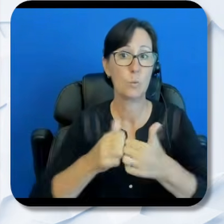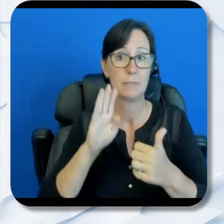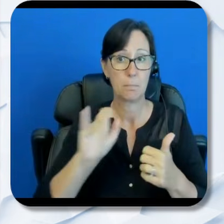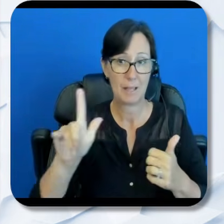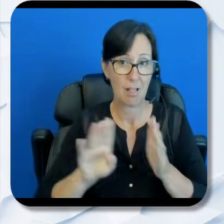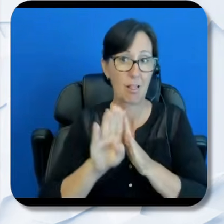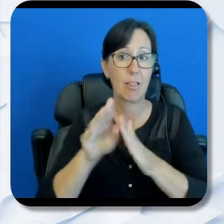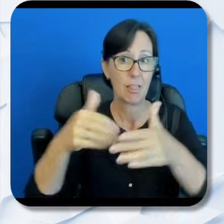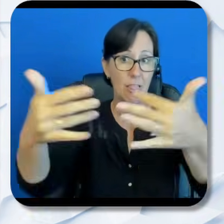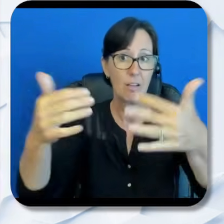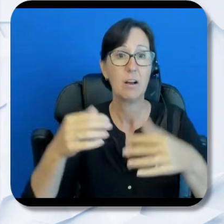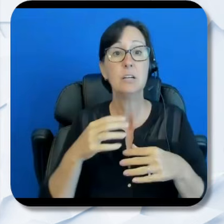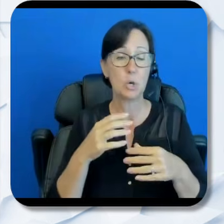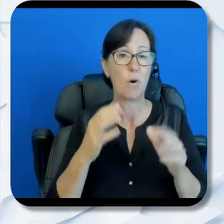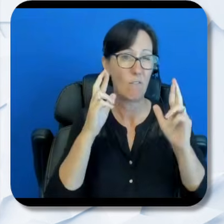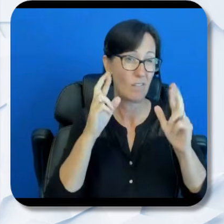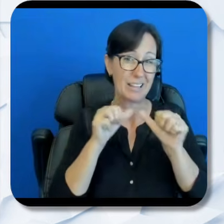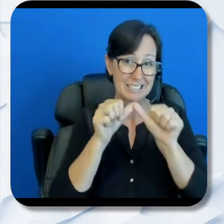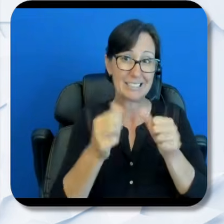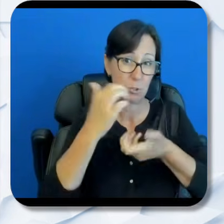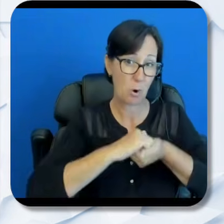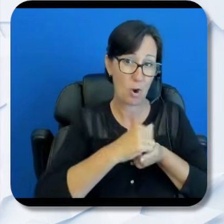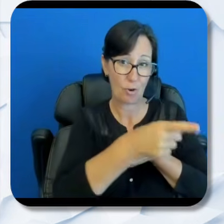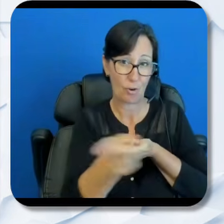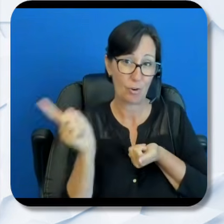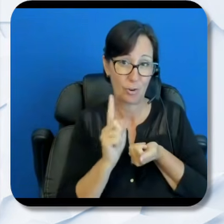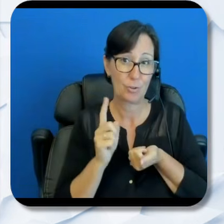will continue to partner with us as we go forward in trying to find solutions